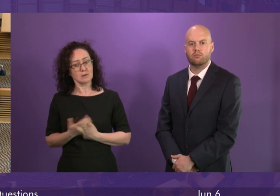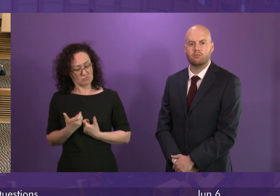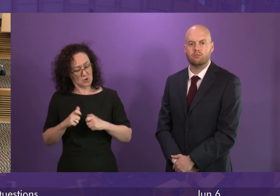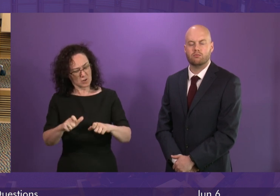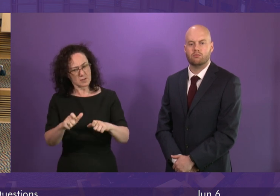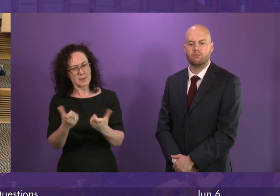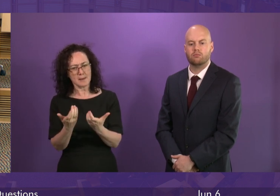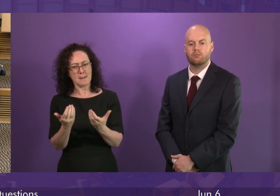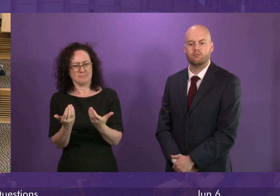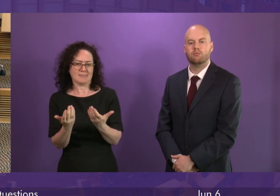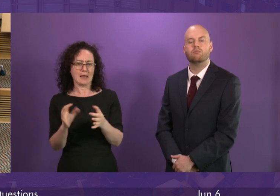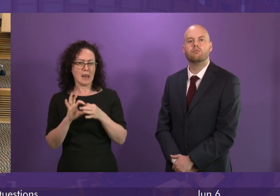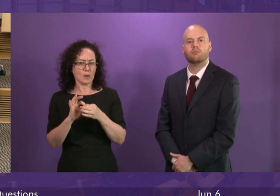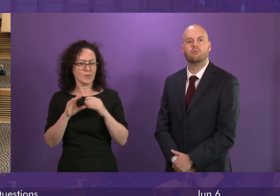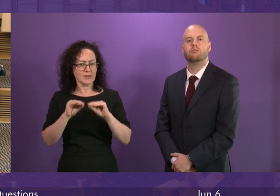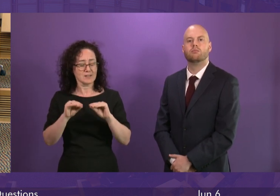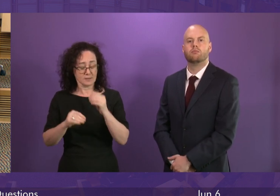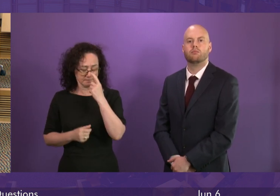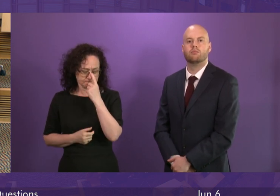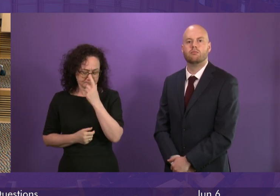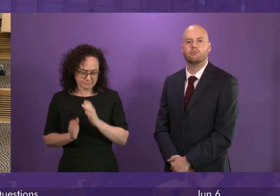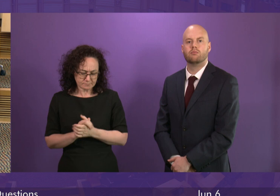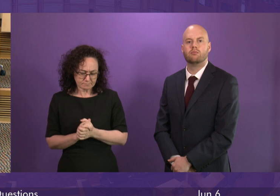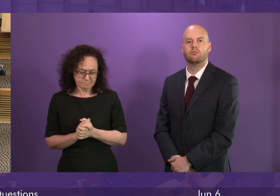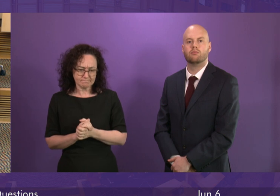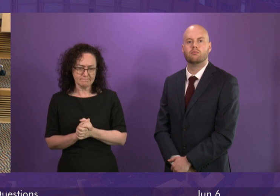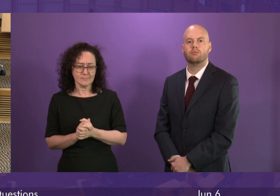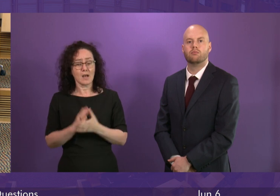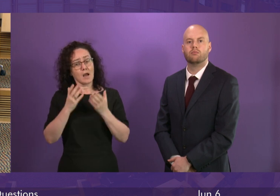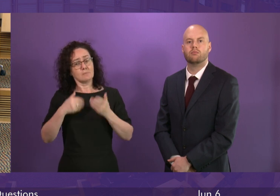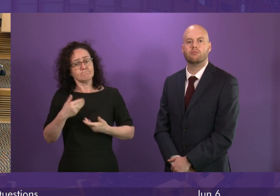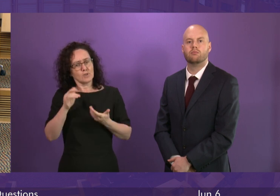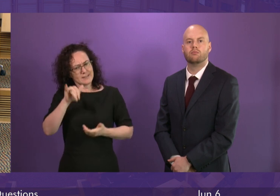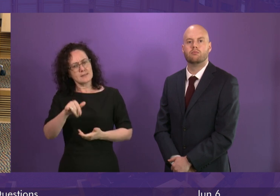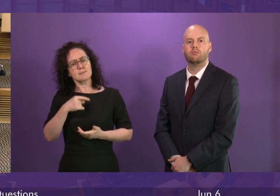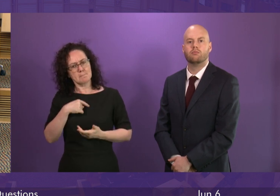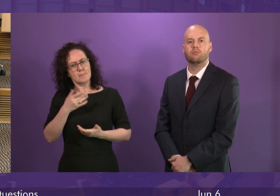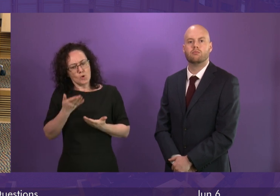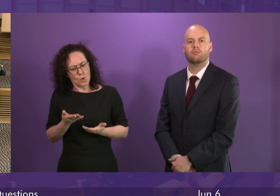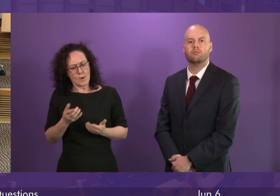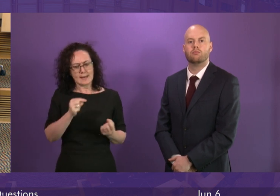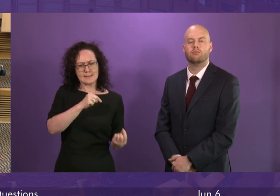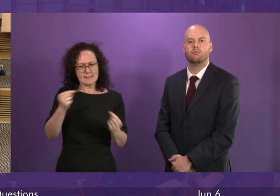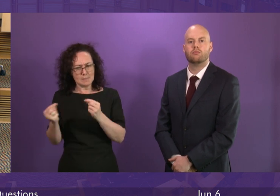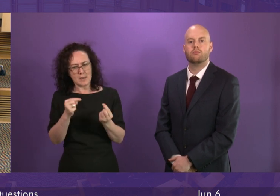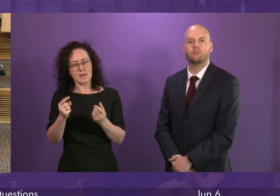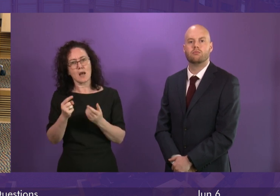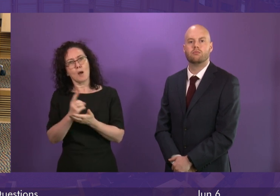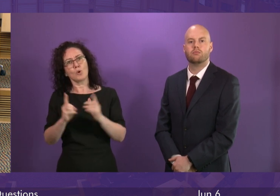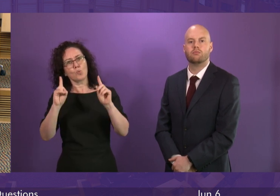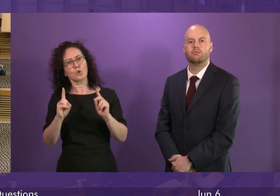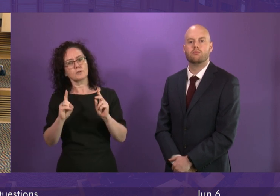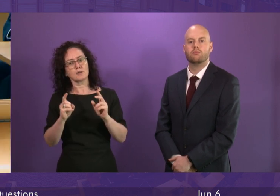there is an active debate on the issues around subject choices, but I stand by my remarks